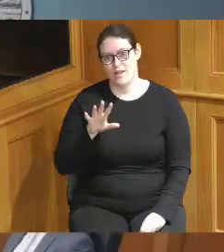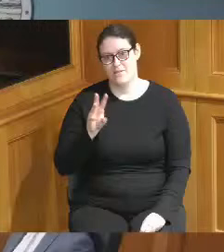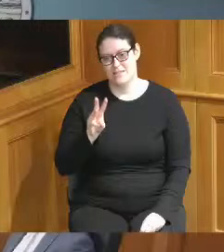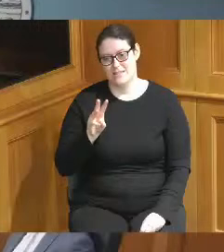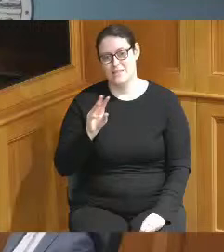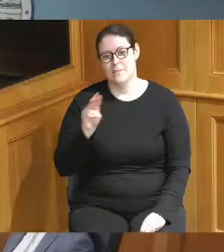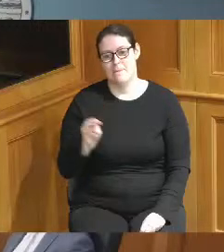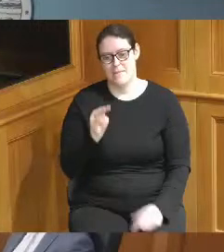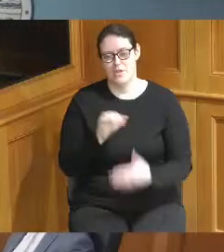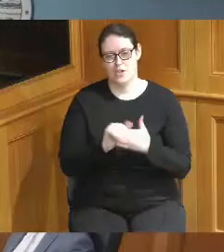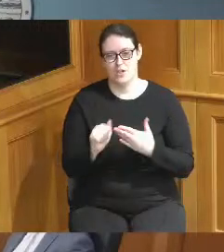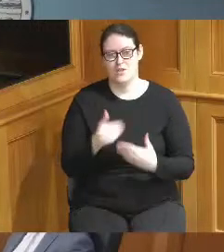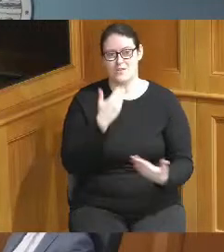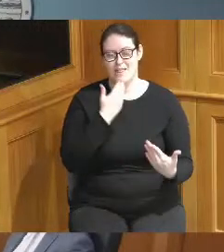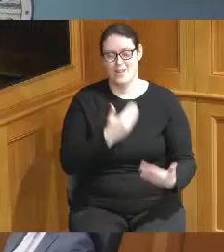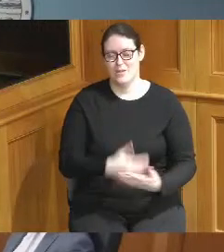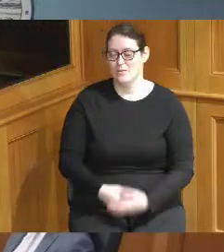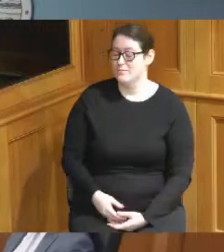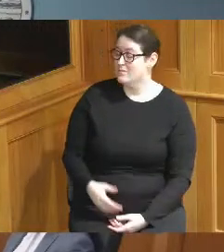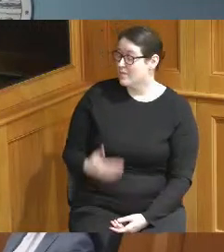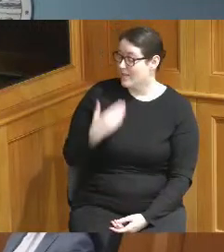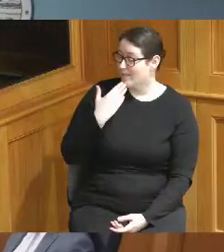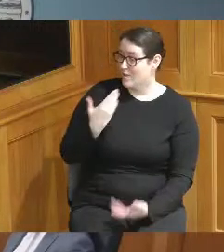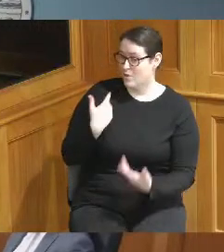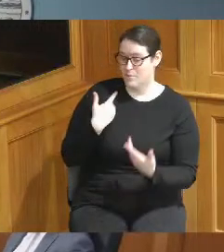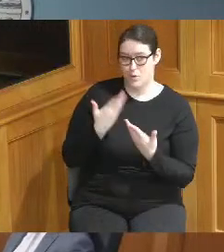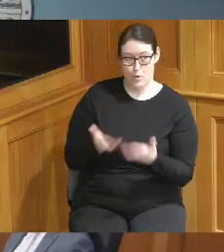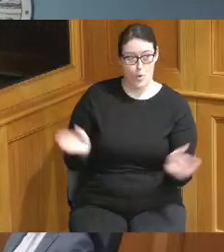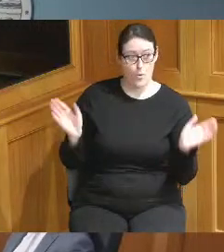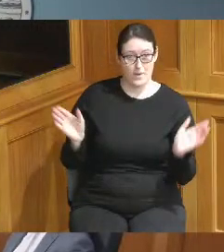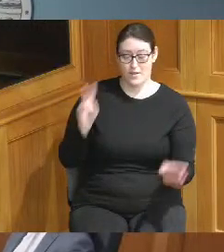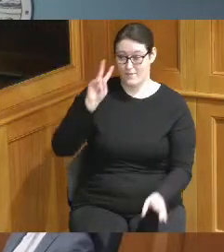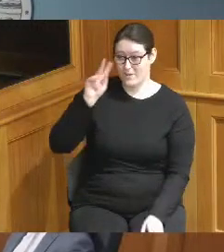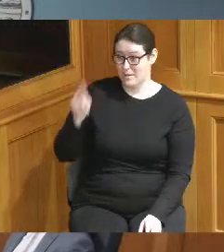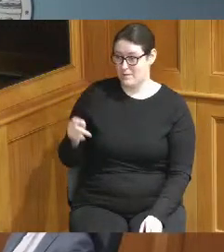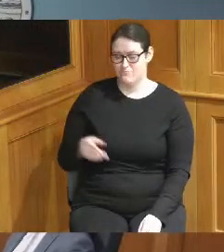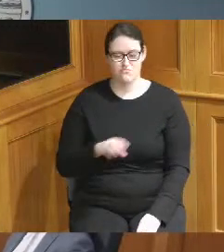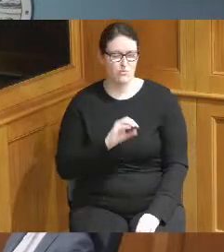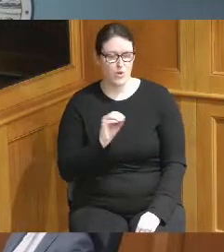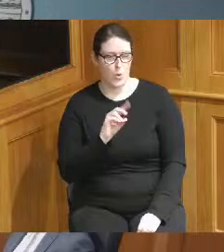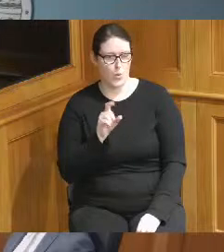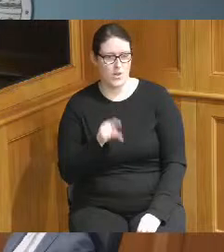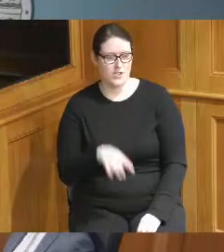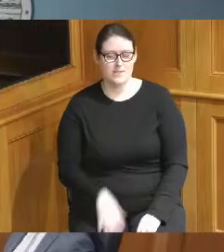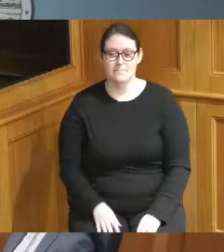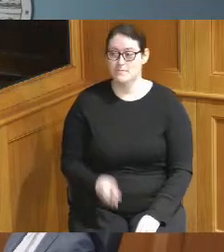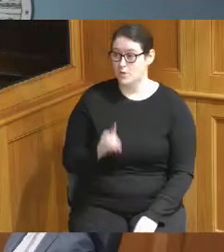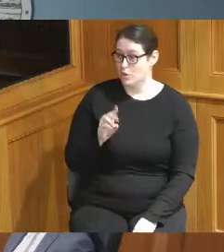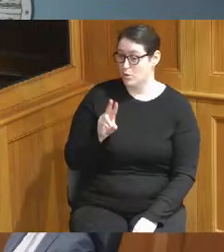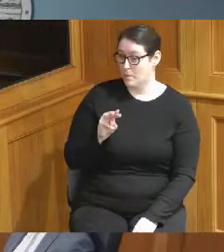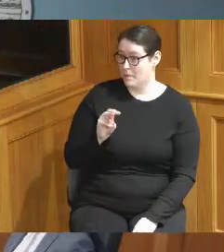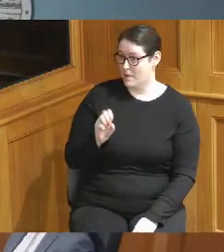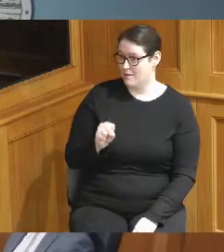leaving a particular communities inner cities and so this was this is a national model this